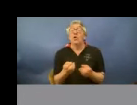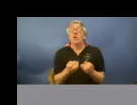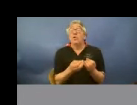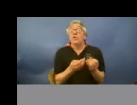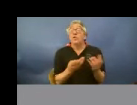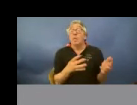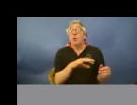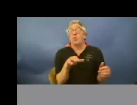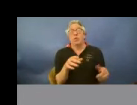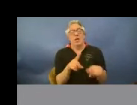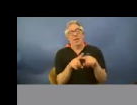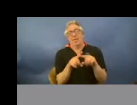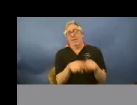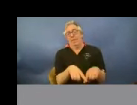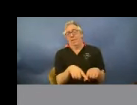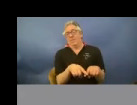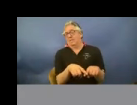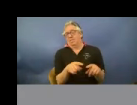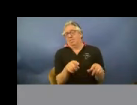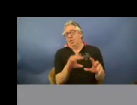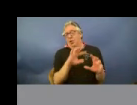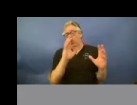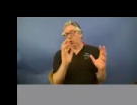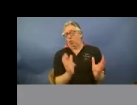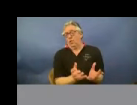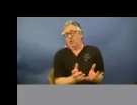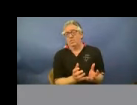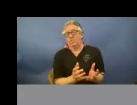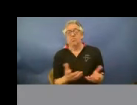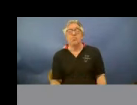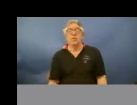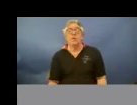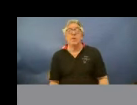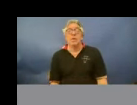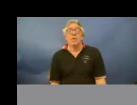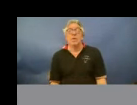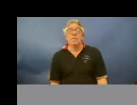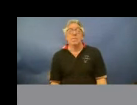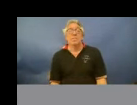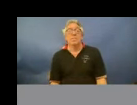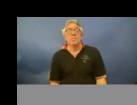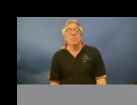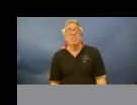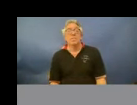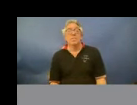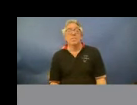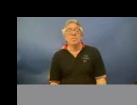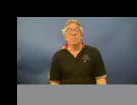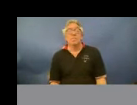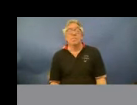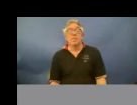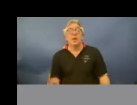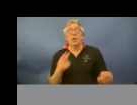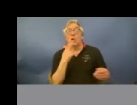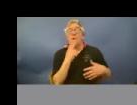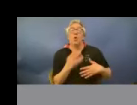for granting asylum. So, for some other groups, for example, they face a specific barrier, specific discrimination,